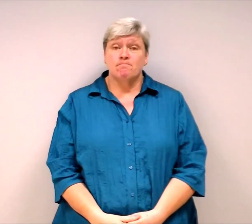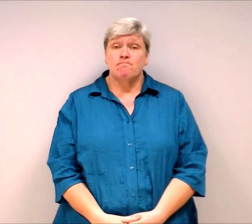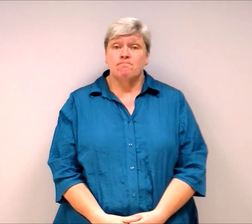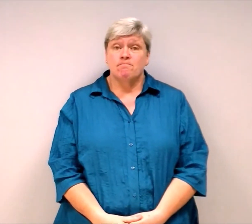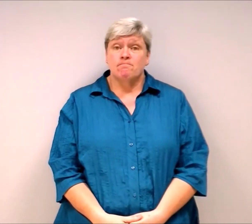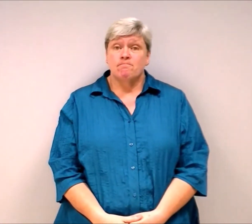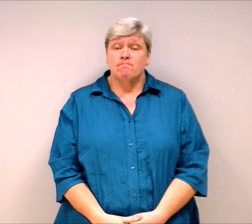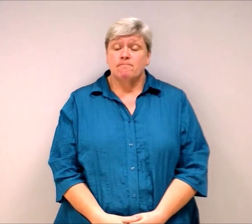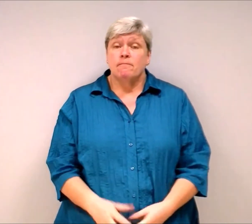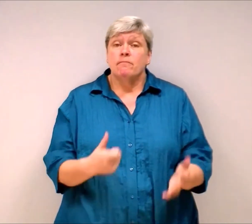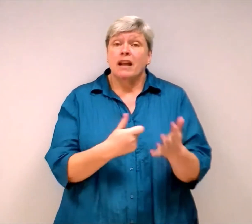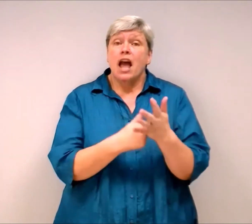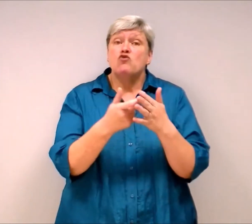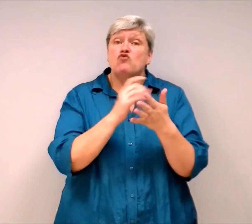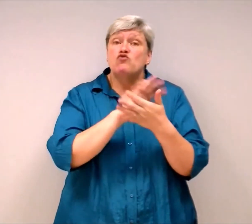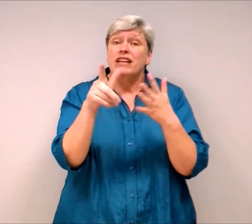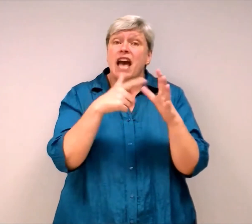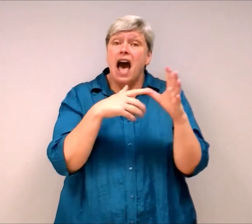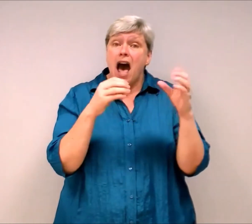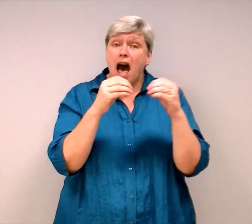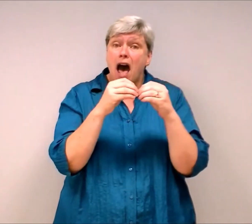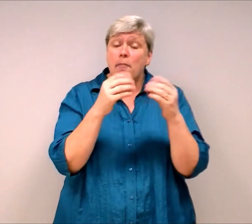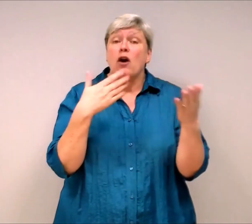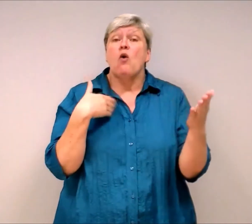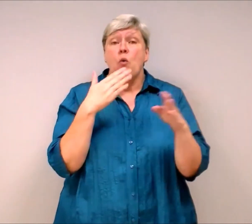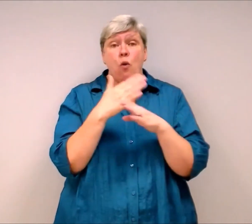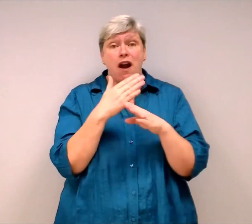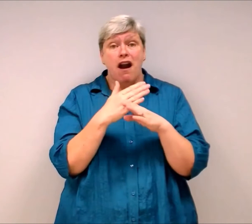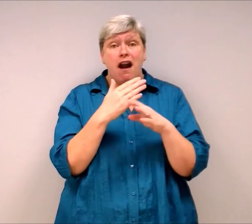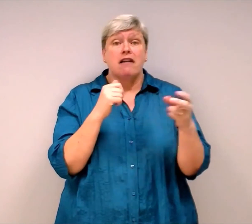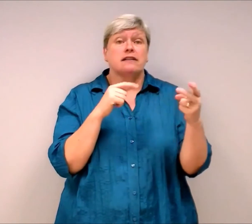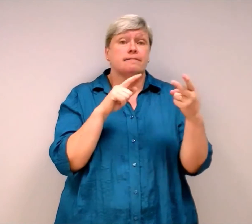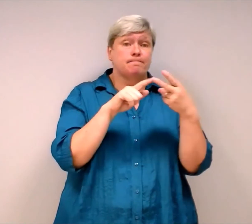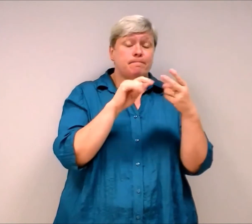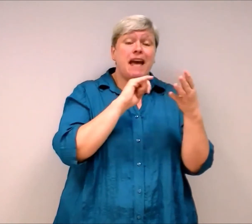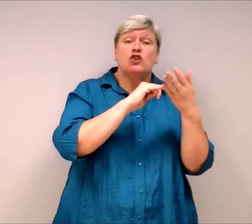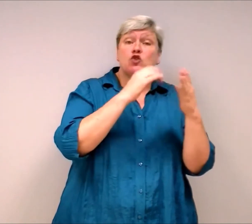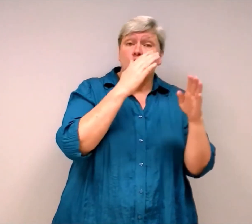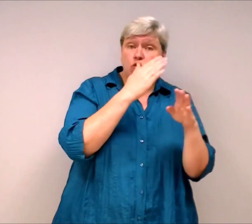Our rehabilitation workers and social workers